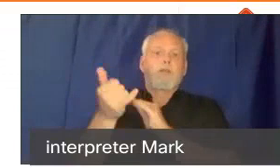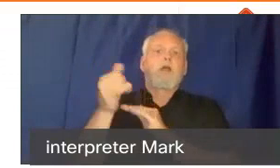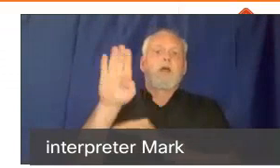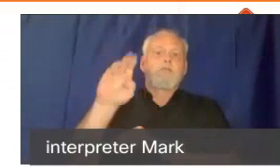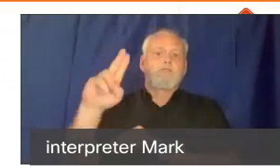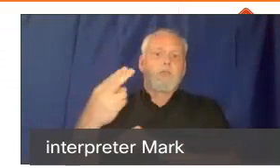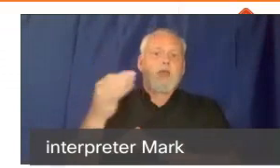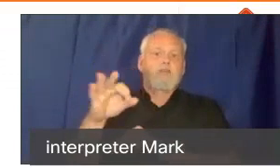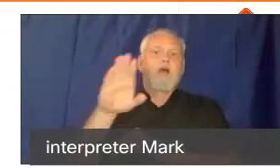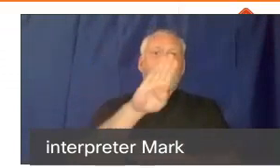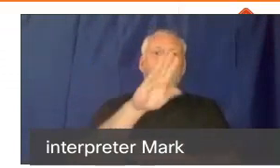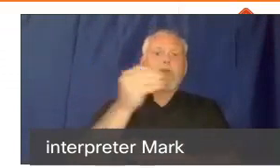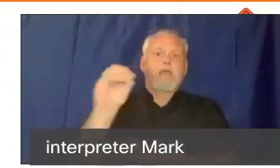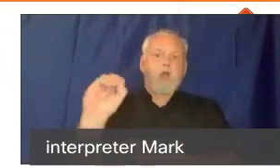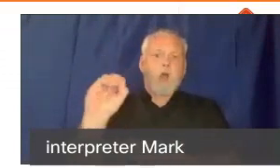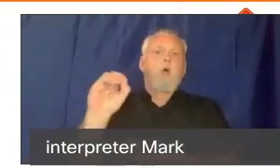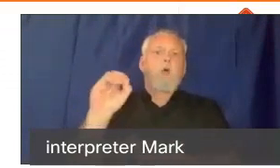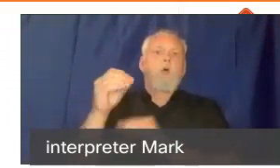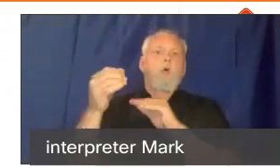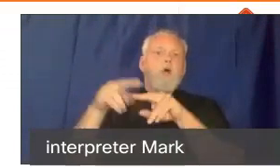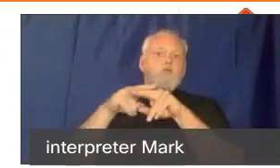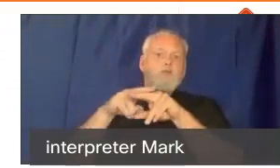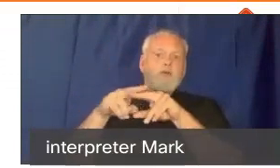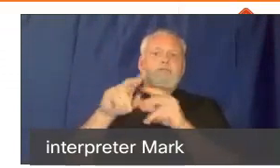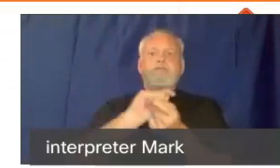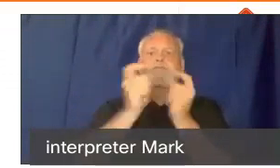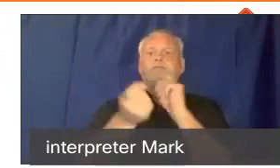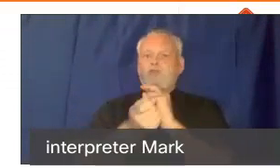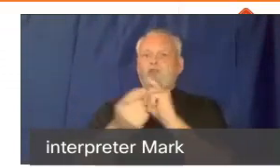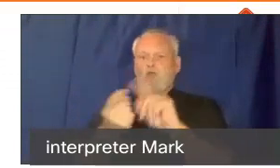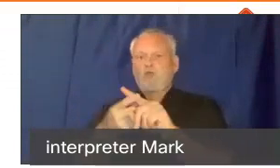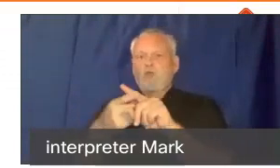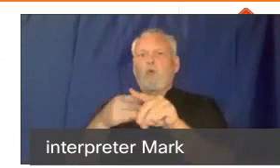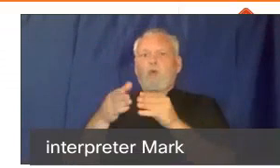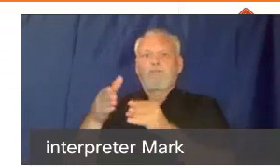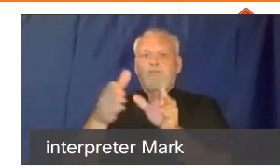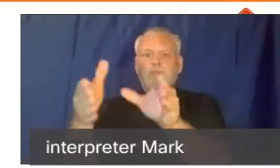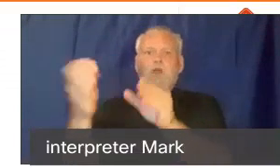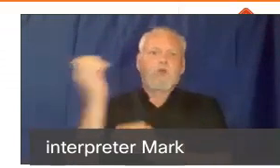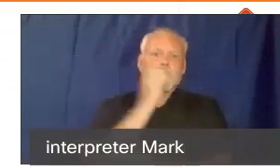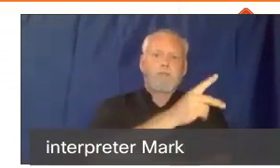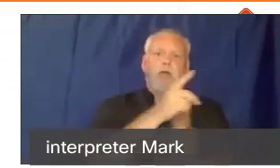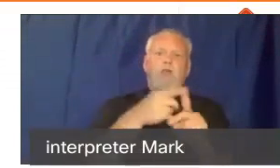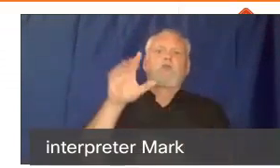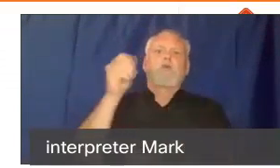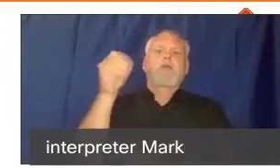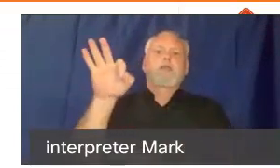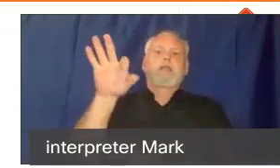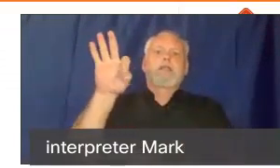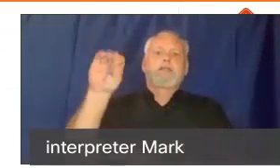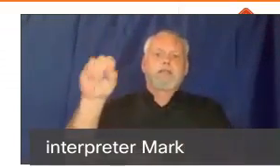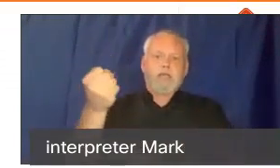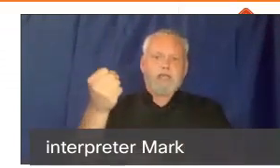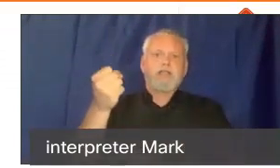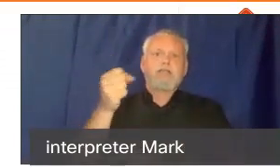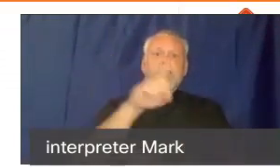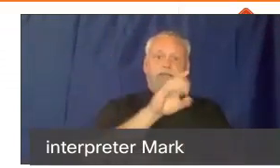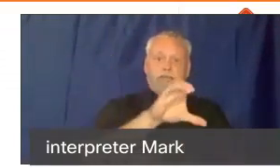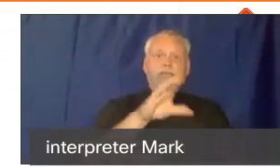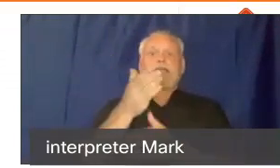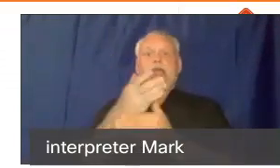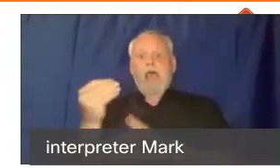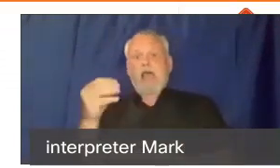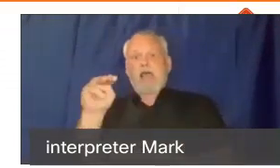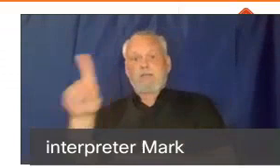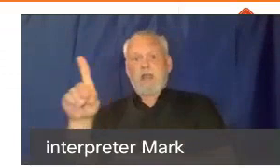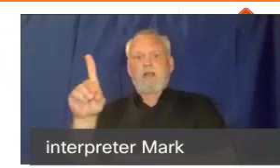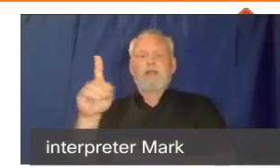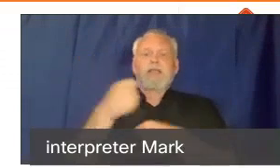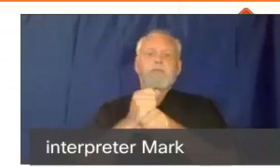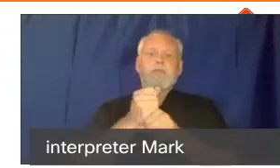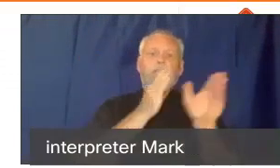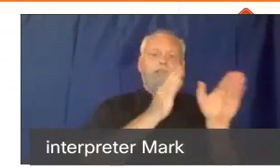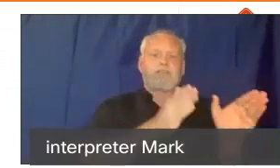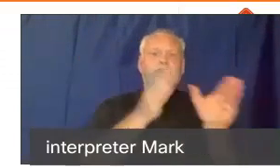Um, and the idea for turning this into it goes back to the 99 days, and in the district, and in sections in Maryland, it's been built in sections over the past 20 or so years. Here.